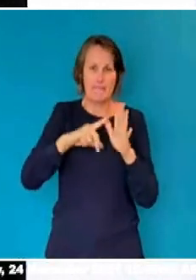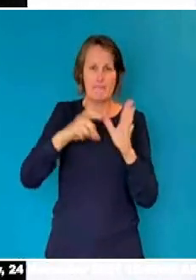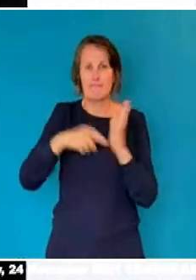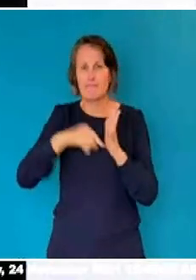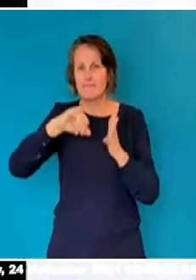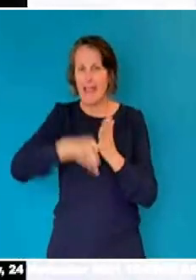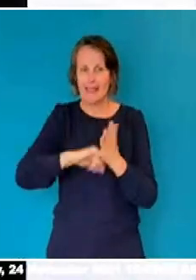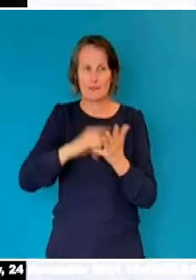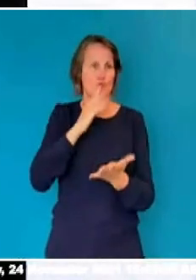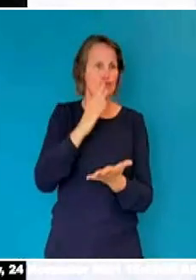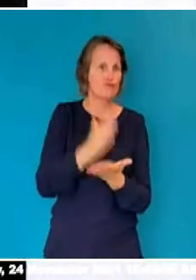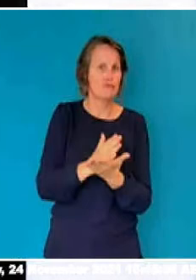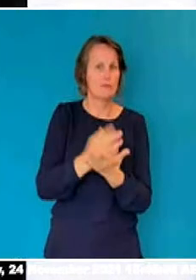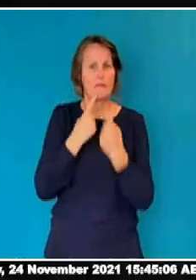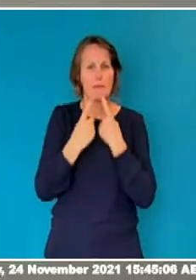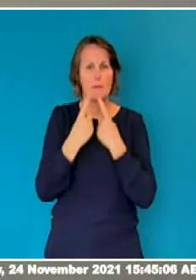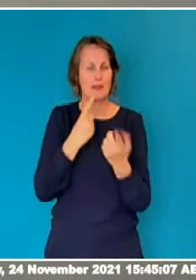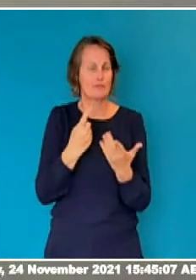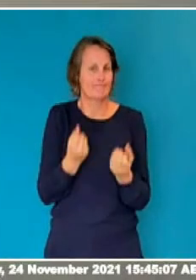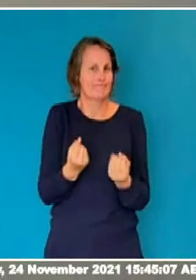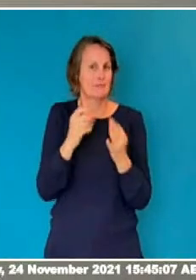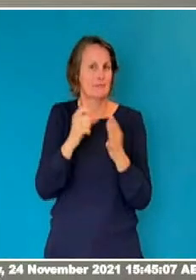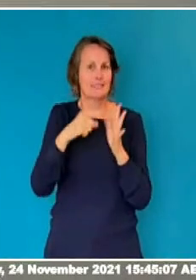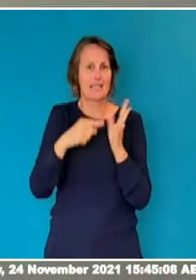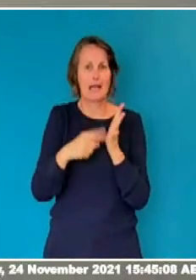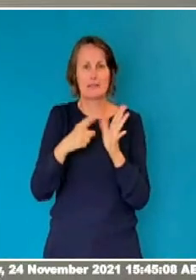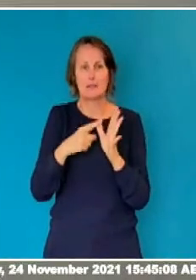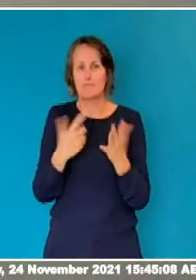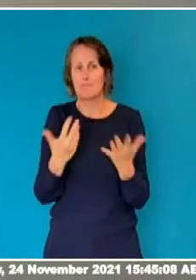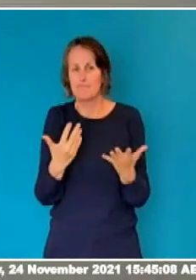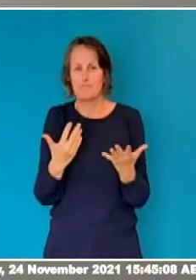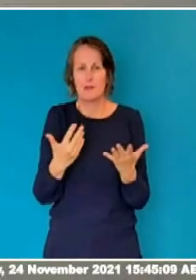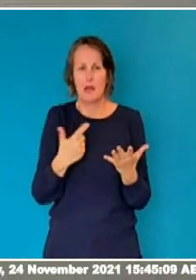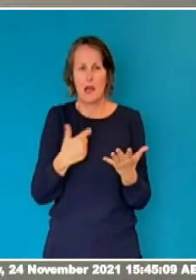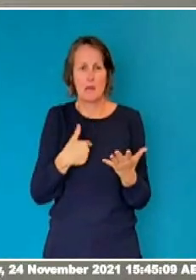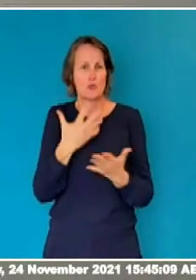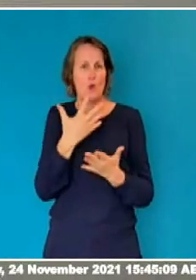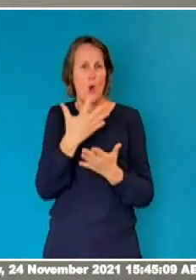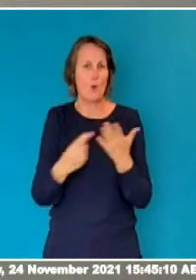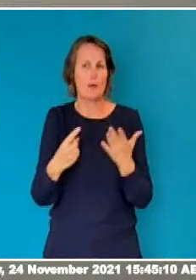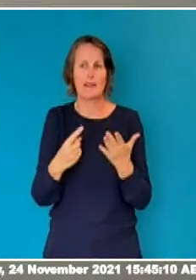that is the case. I could only rely on information, I guess, that's publicly